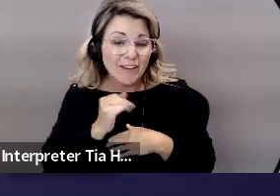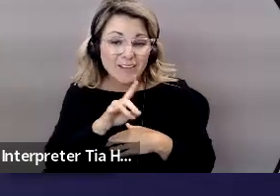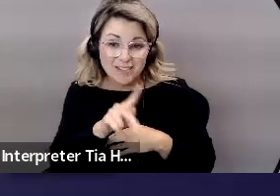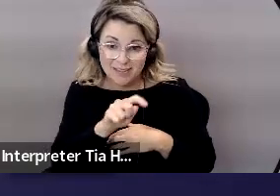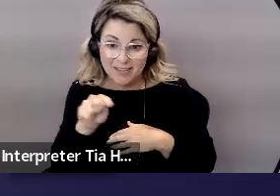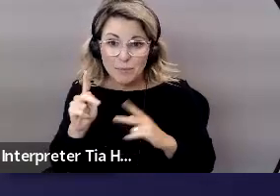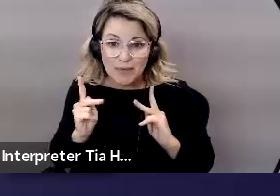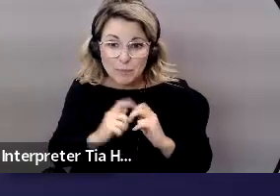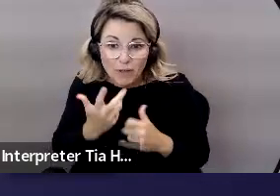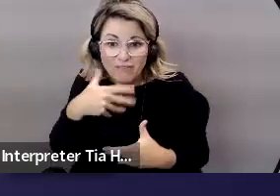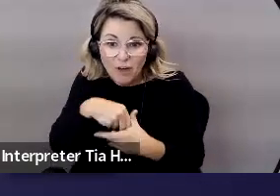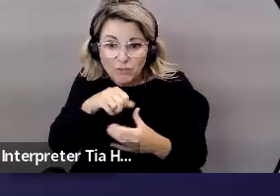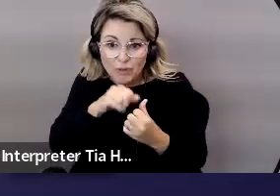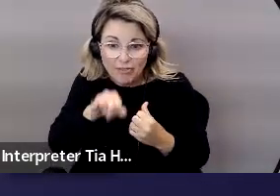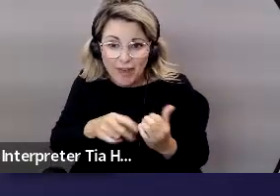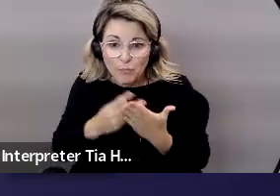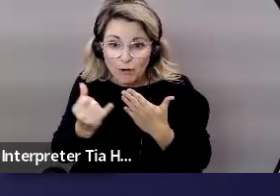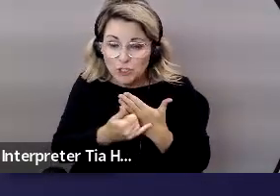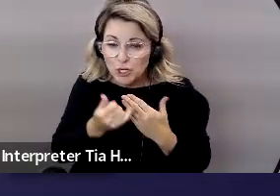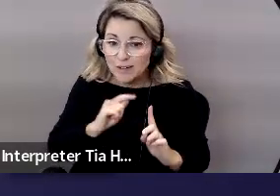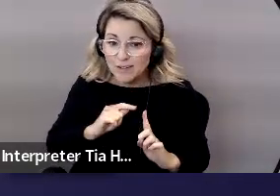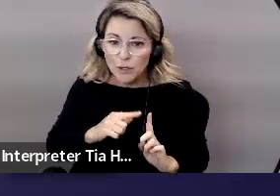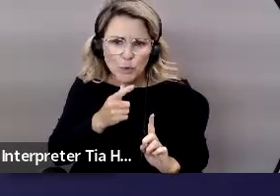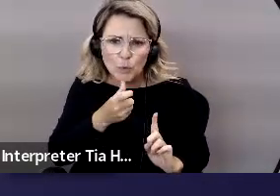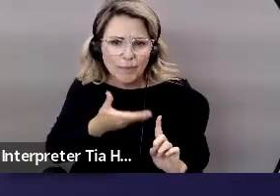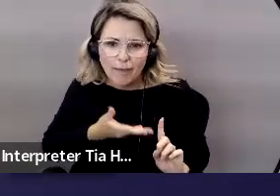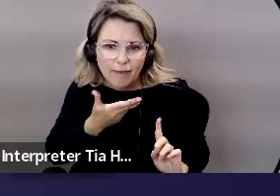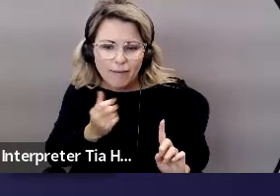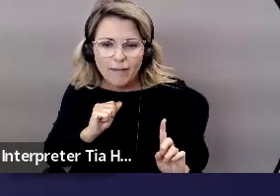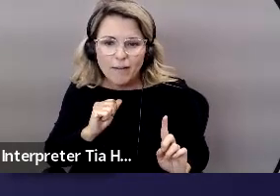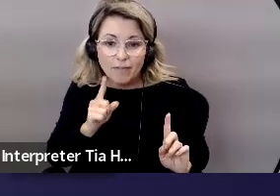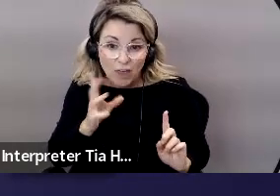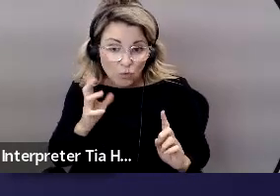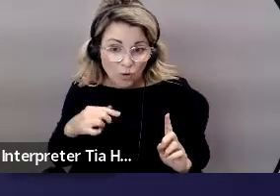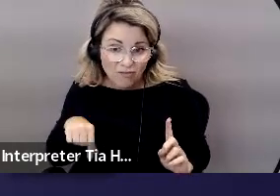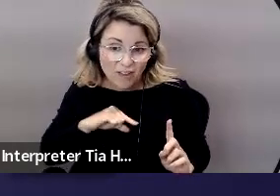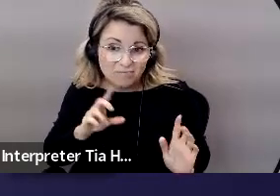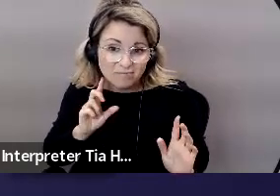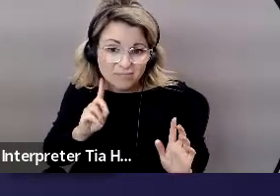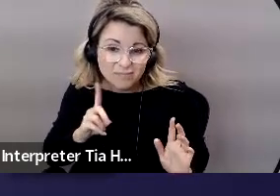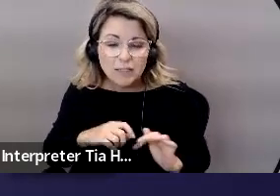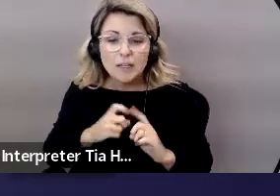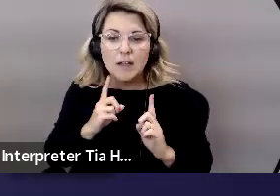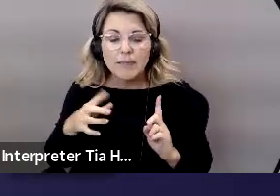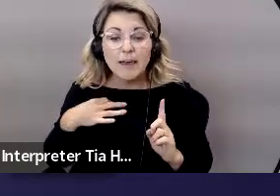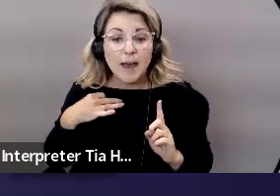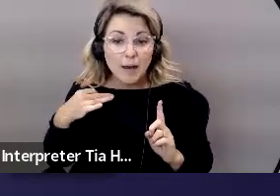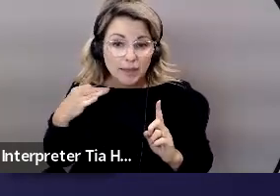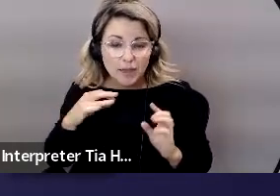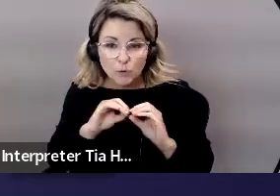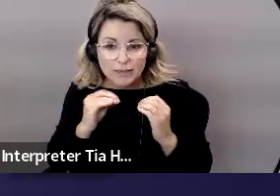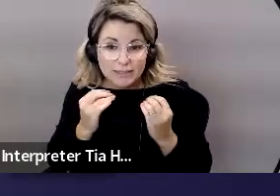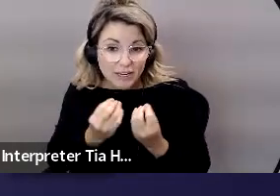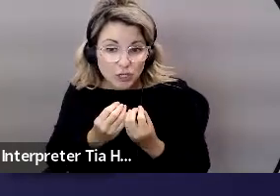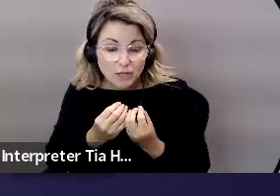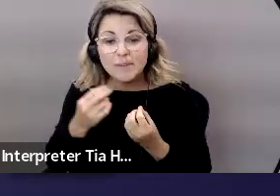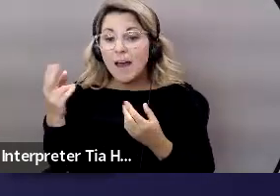this particular project that you're working on? The applicant organization's hiring and personnel